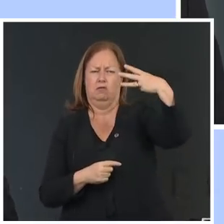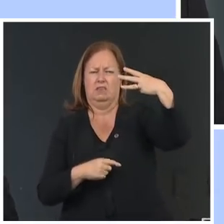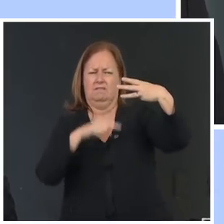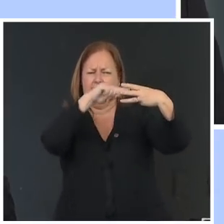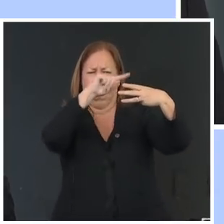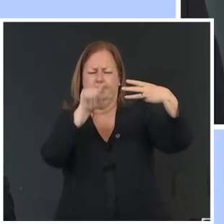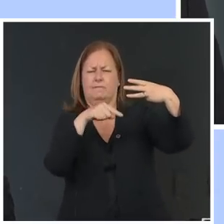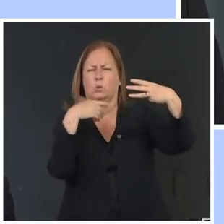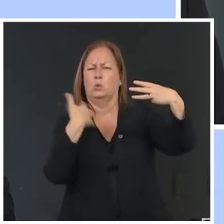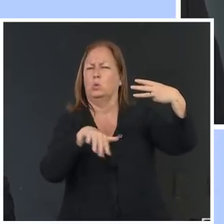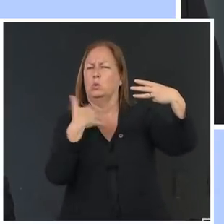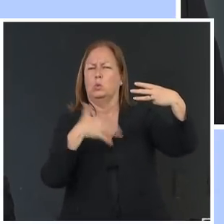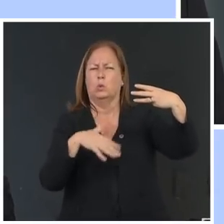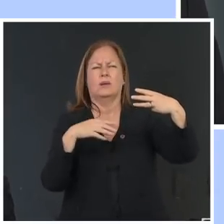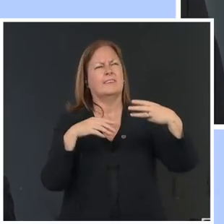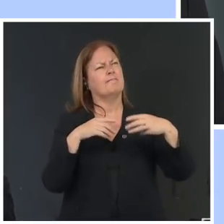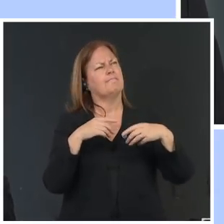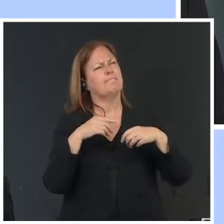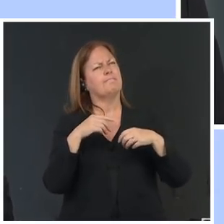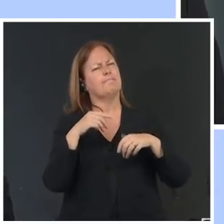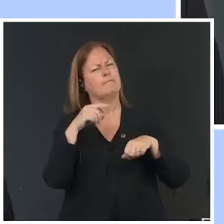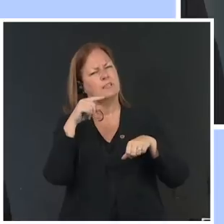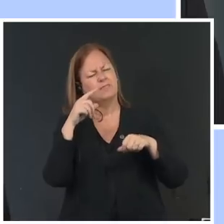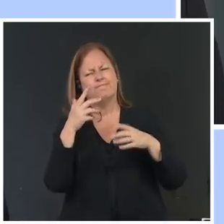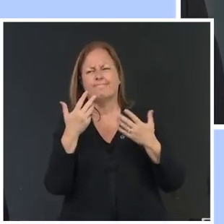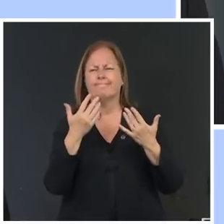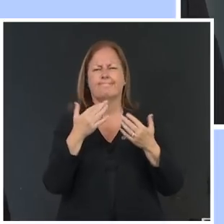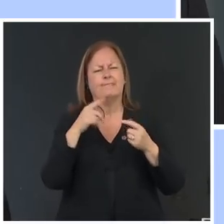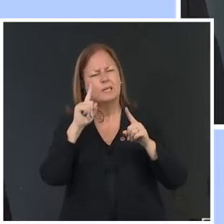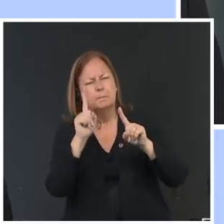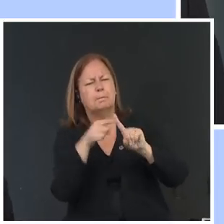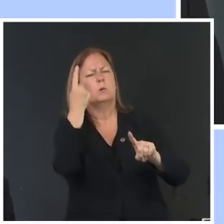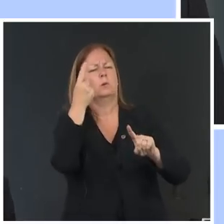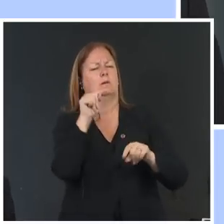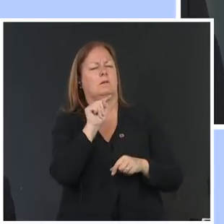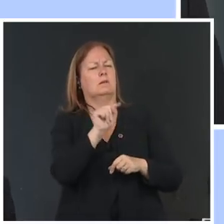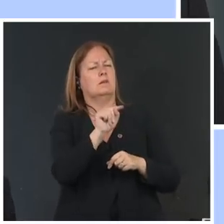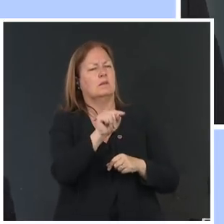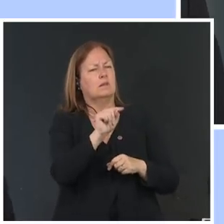when we were discussing the legal framework and the right, I believe,